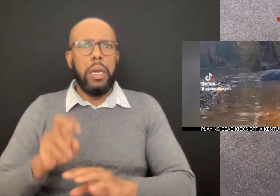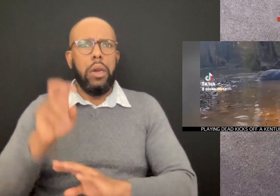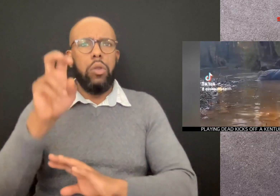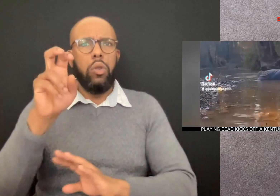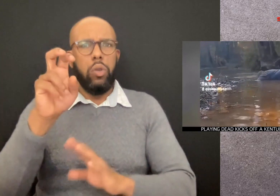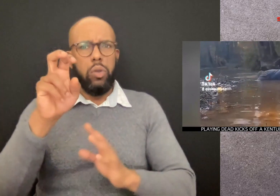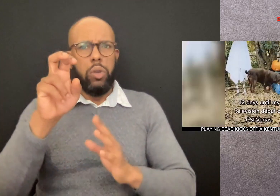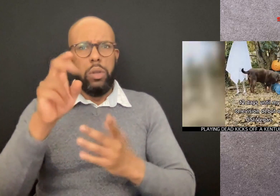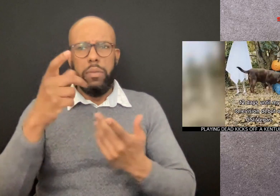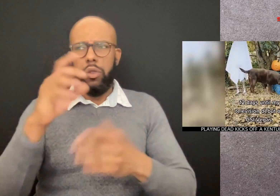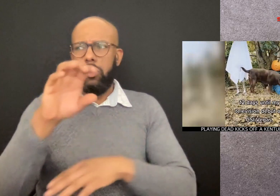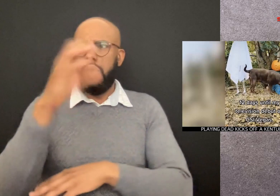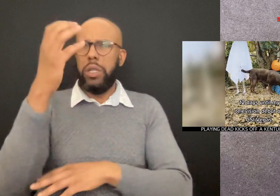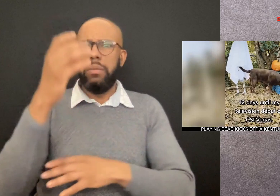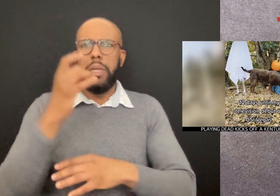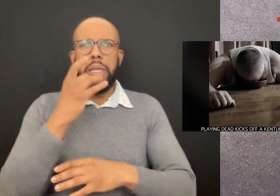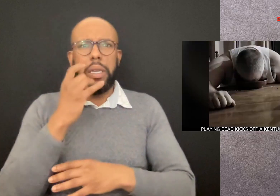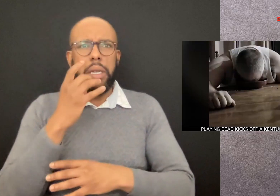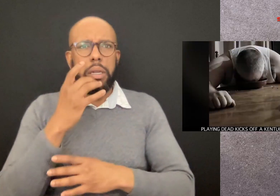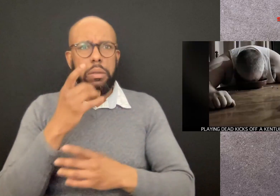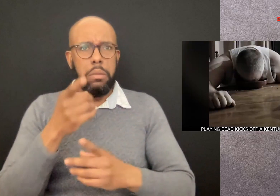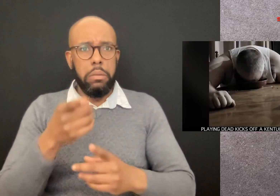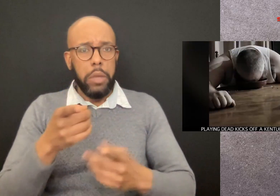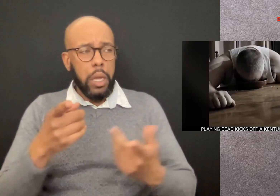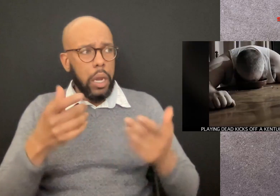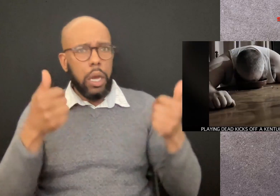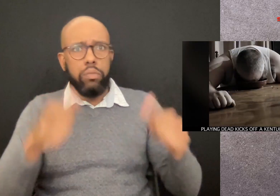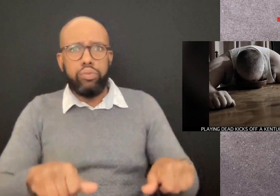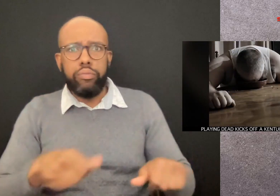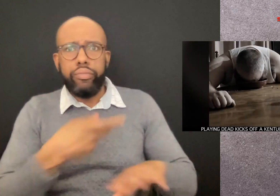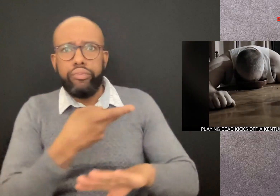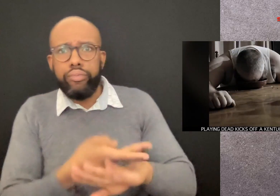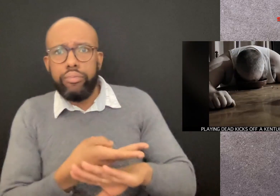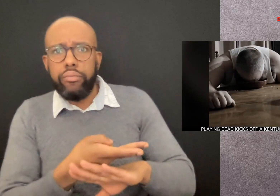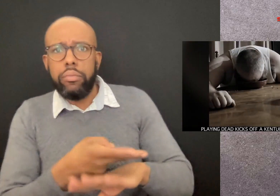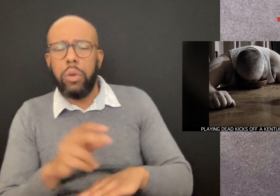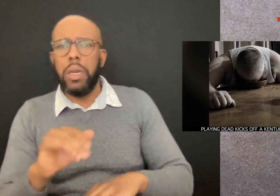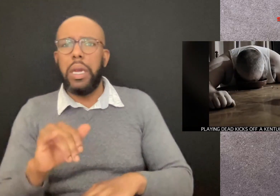he posed as if he fell off a ladder. stringing Christmas lights